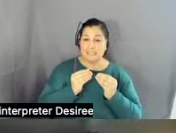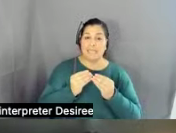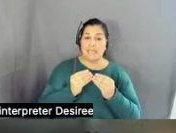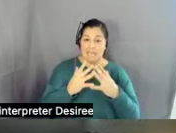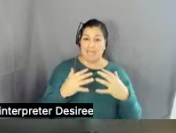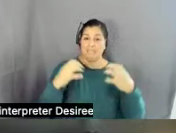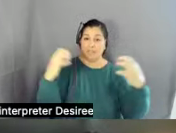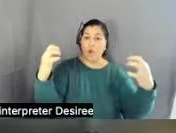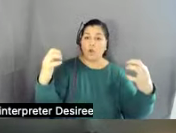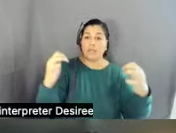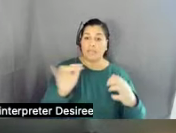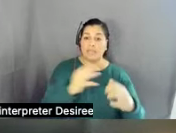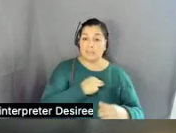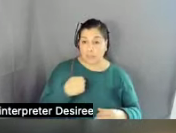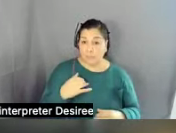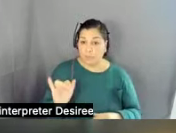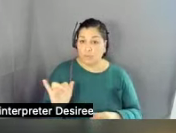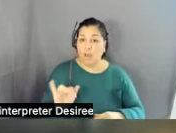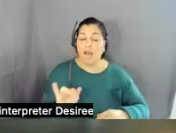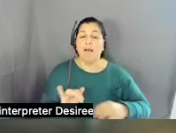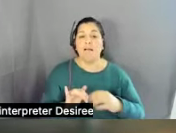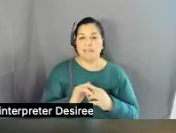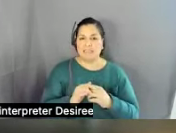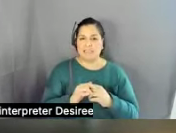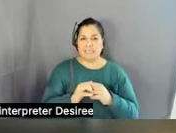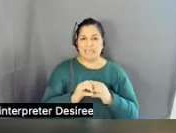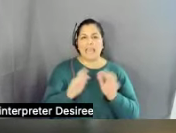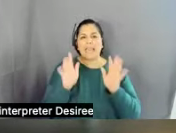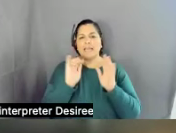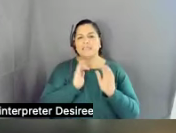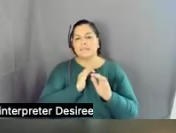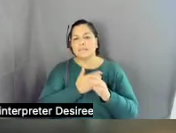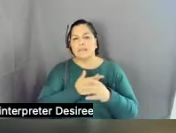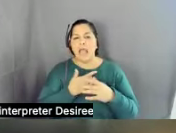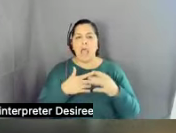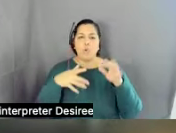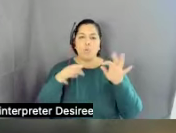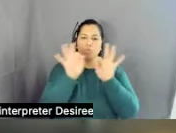But, yeah, it's a kind of framework of things and values that help us think about,